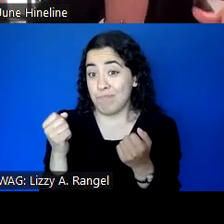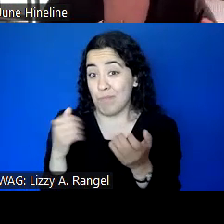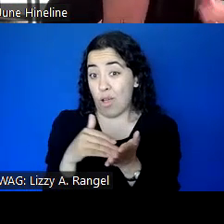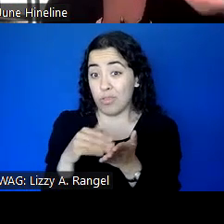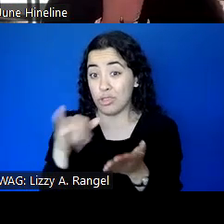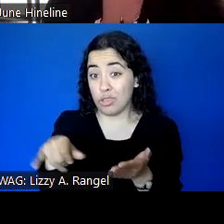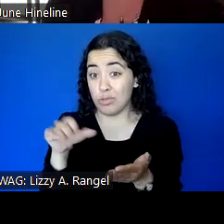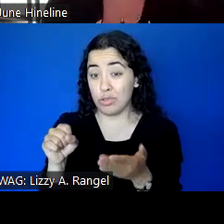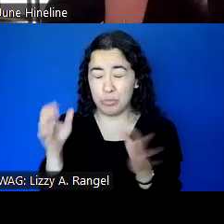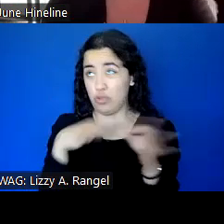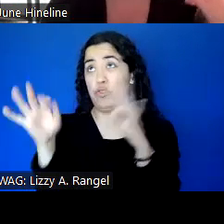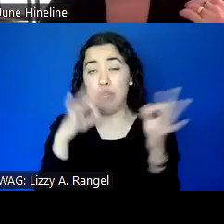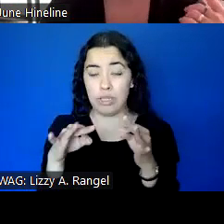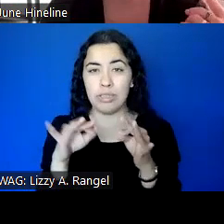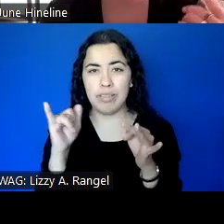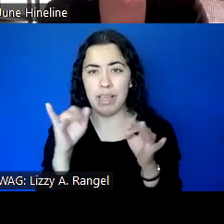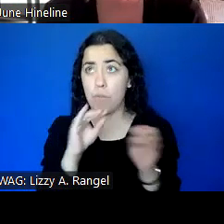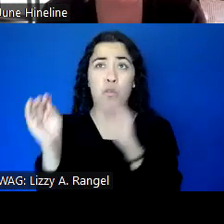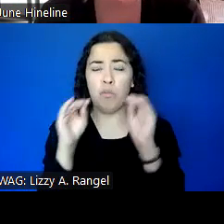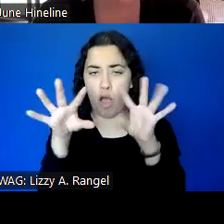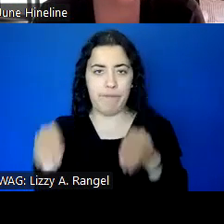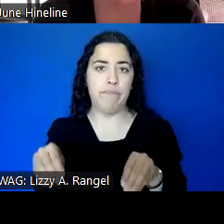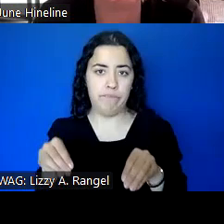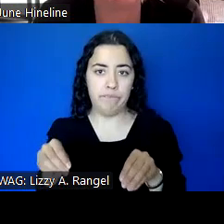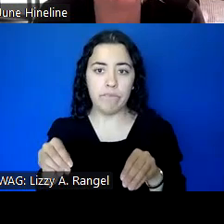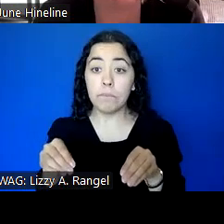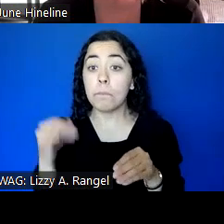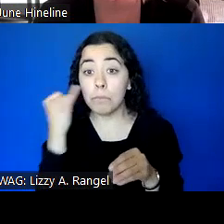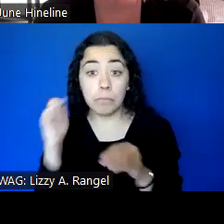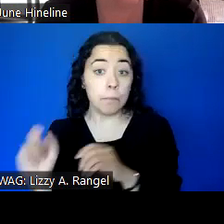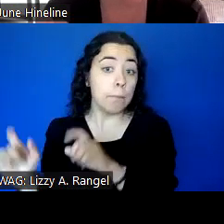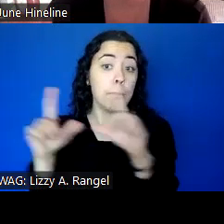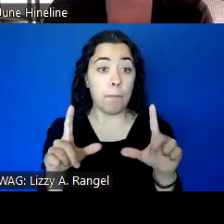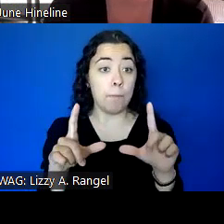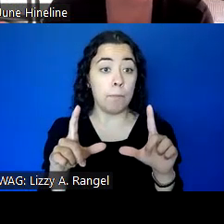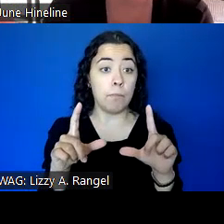the functionality of your webpage. And again, they should be functional, even if JavaScript